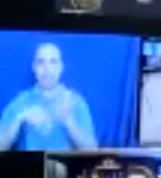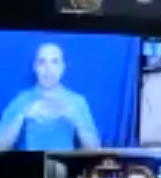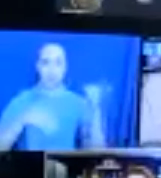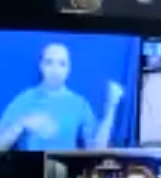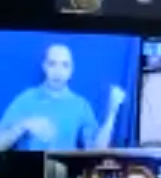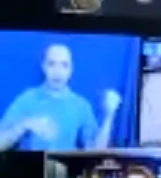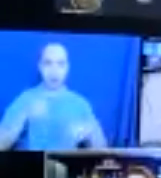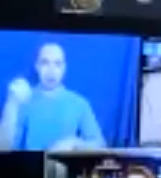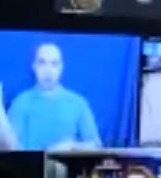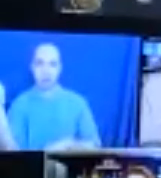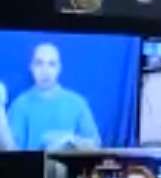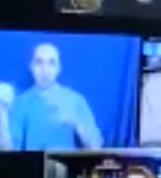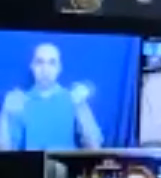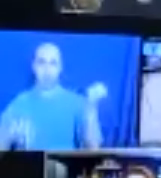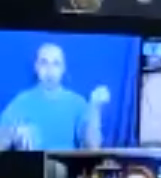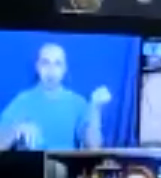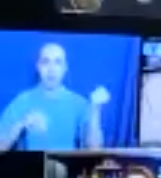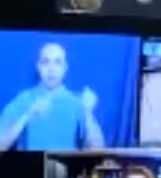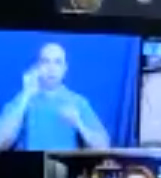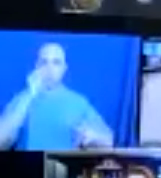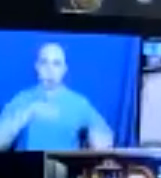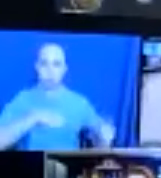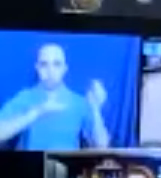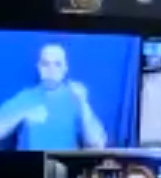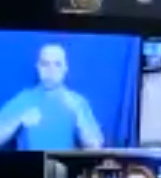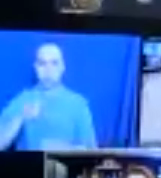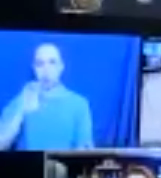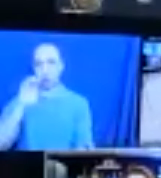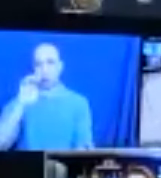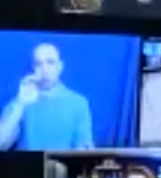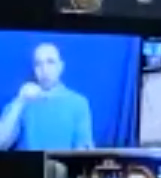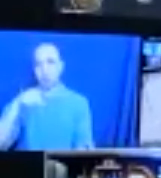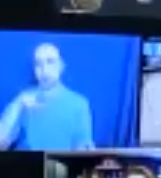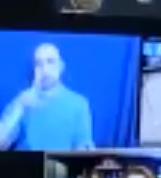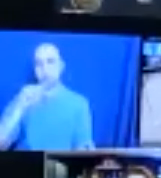RIGHT-HAND, LEFT-HAND, ROWING. SHORT RANGE. MEDIUM-RANGE.